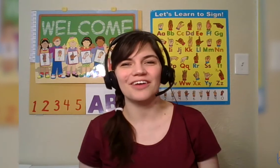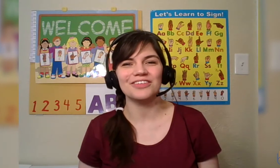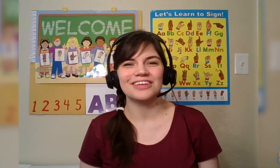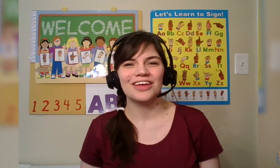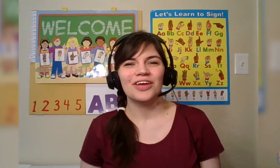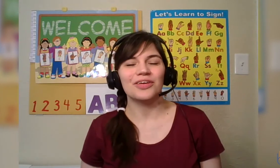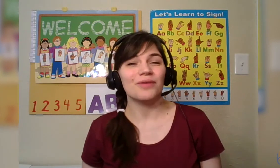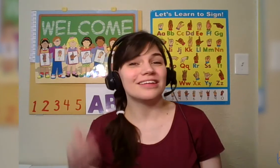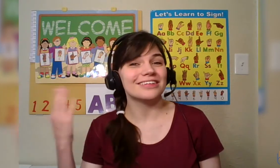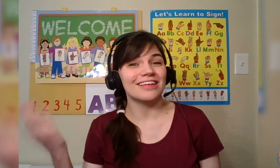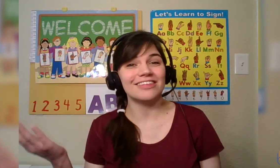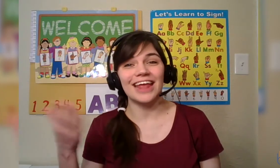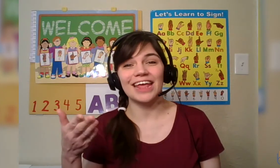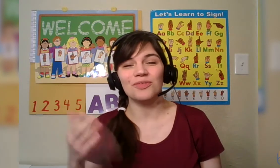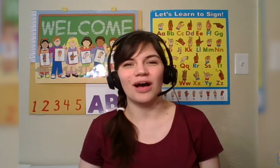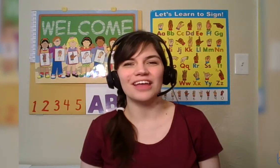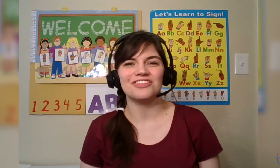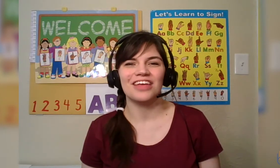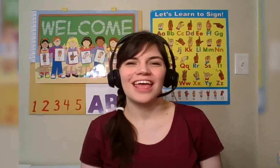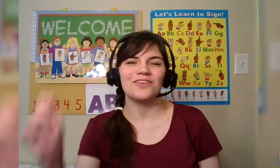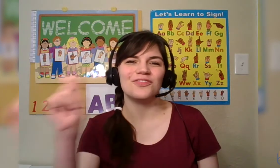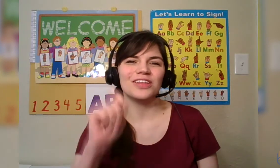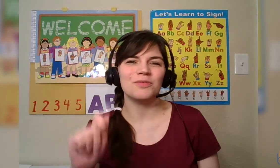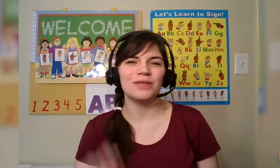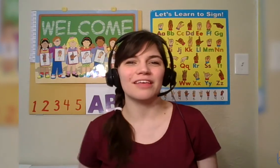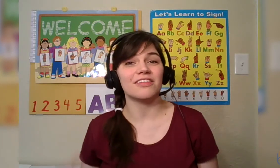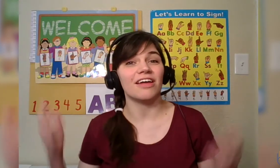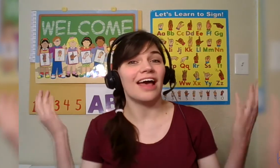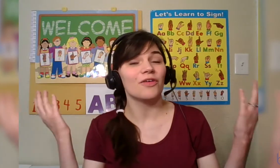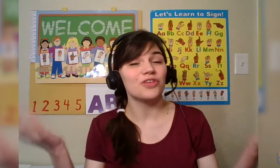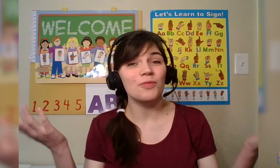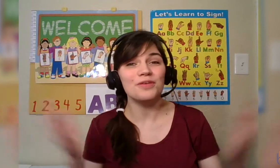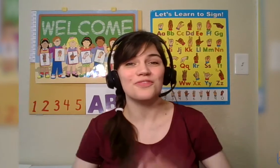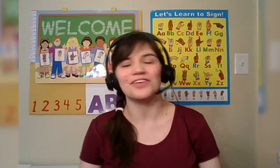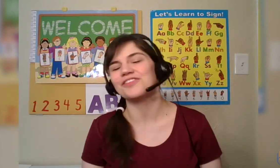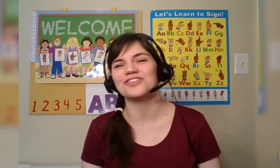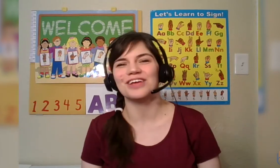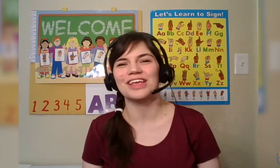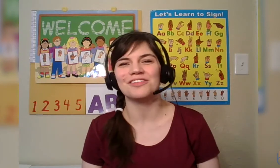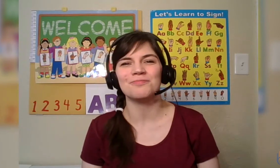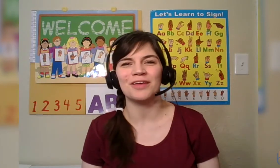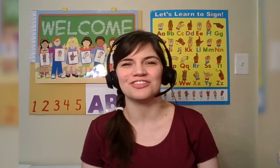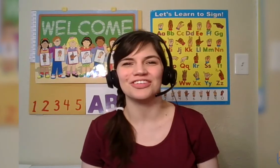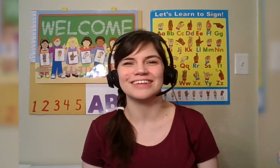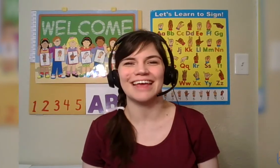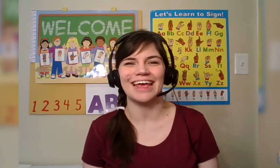out. Get ready to listen and watch and fill in the blanks on how Toby feels during his special day.